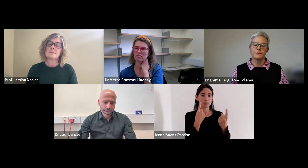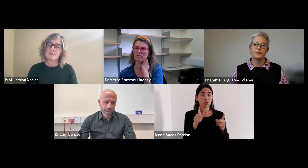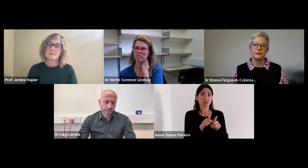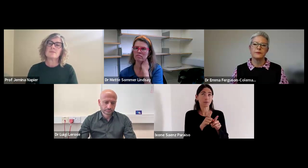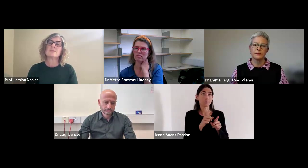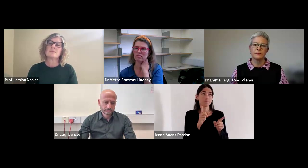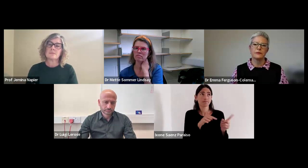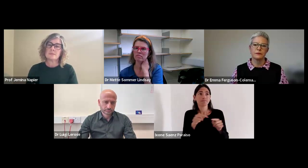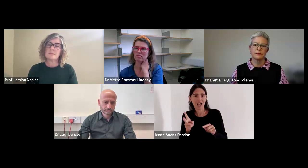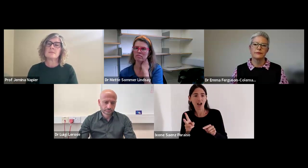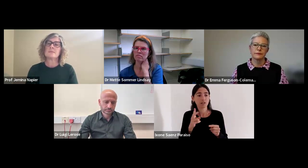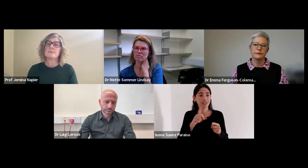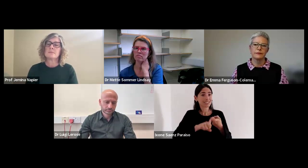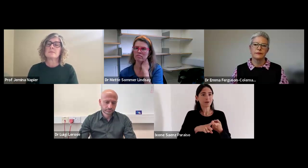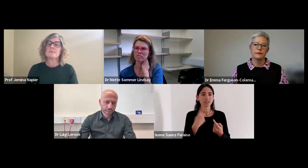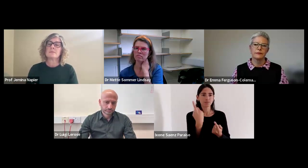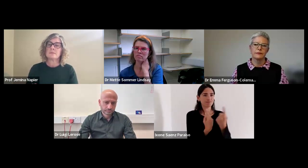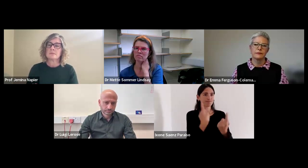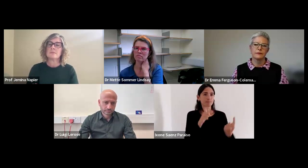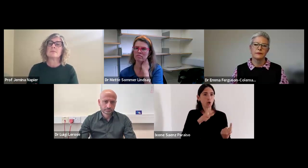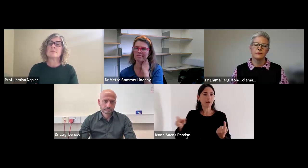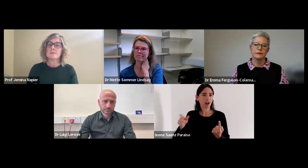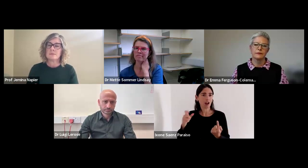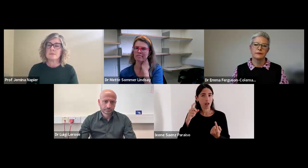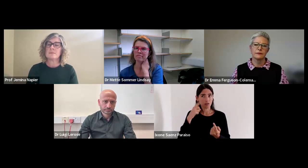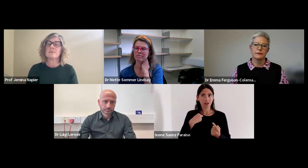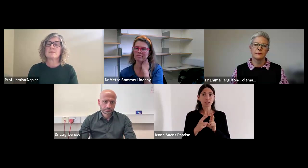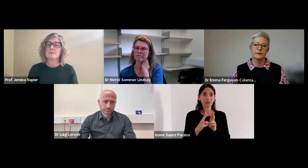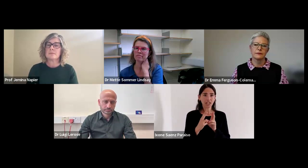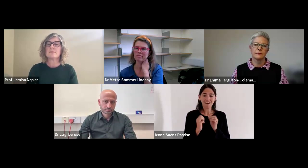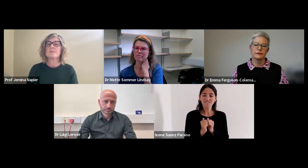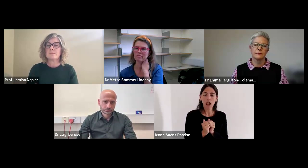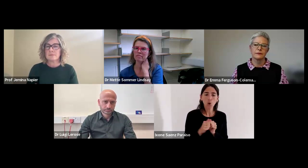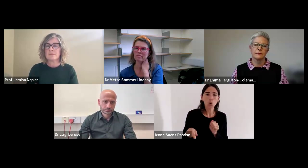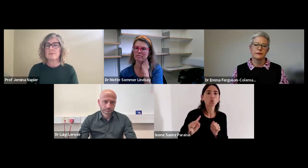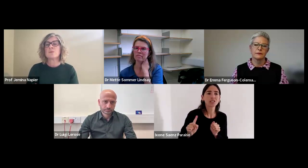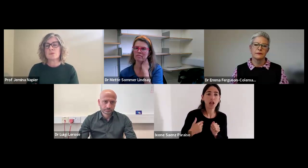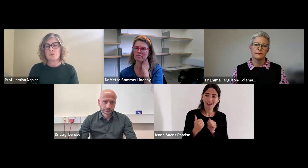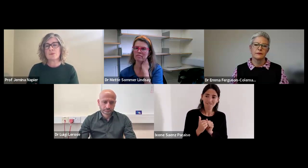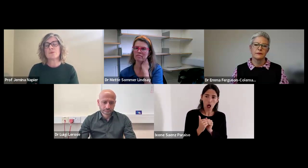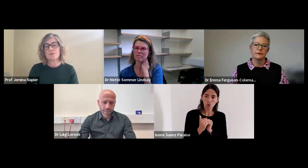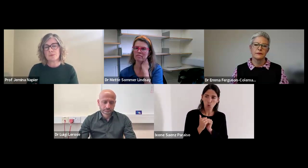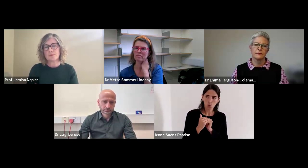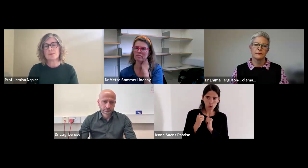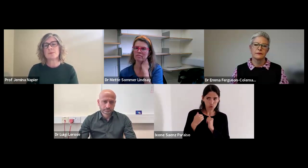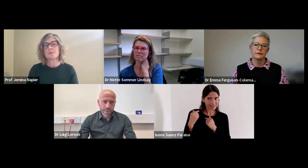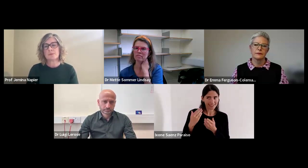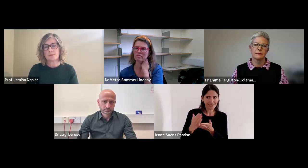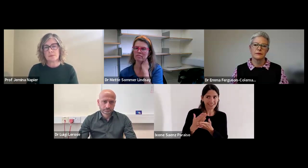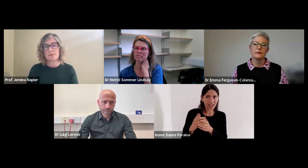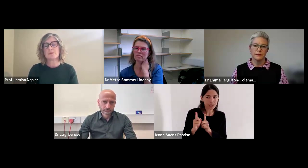shared experience and shared culture but it is individual choice. It's about what your particular